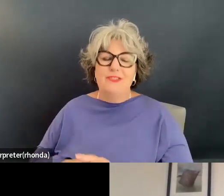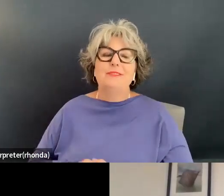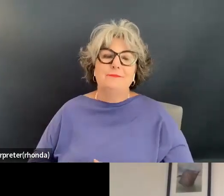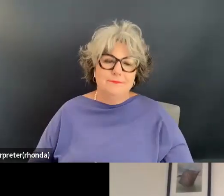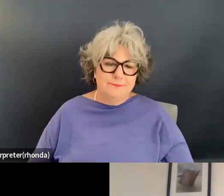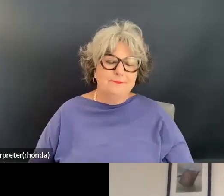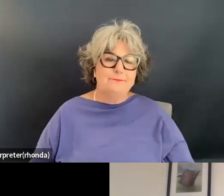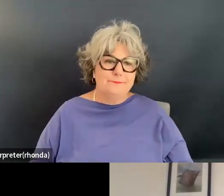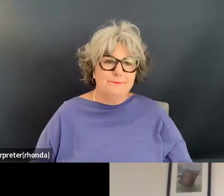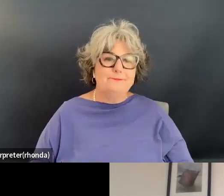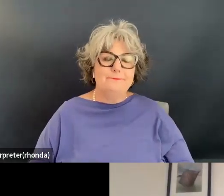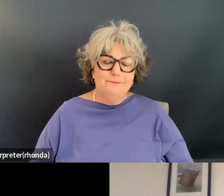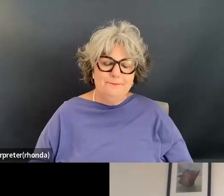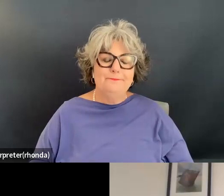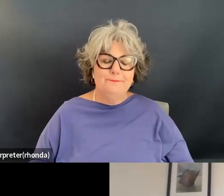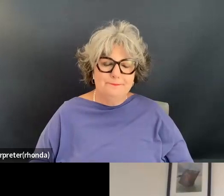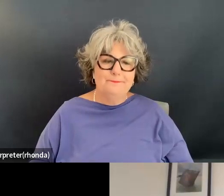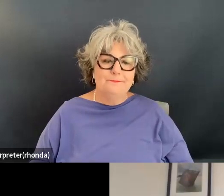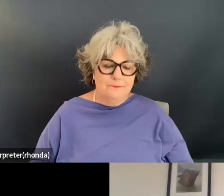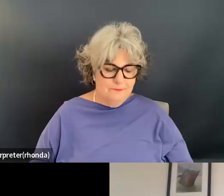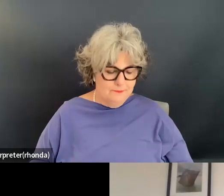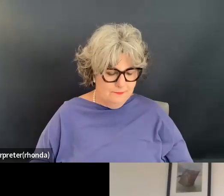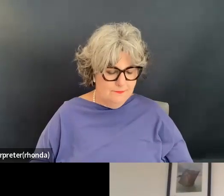Yeah, it must, yeah. Yeah, exactly.